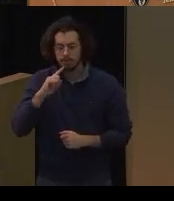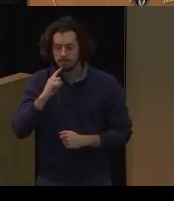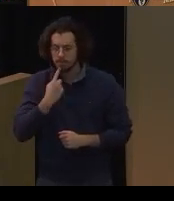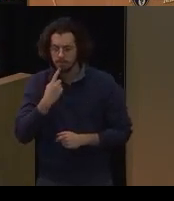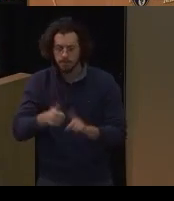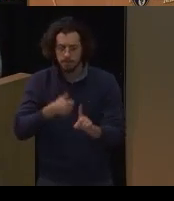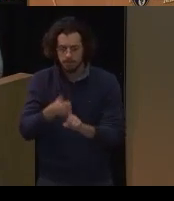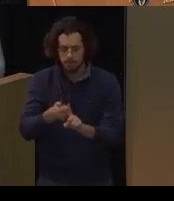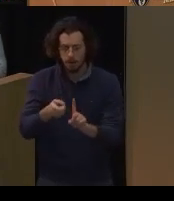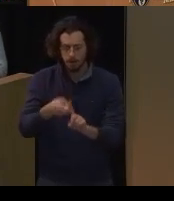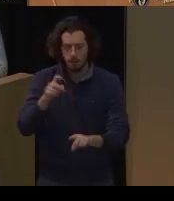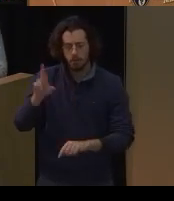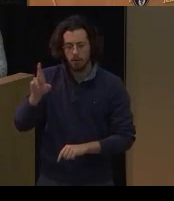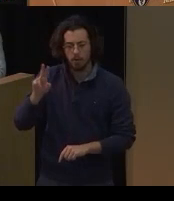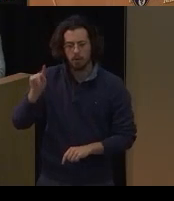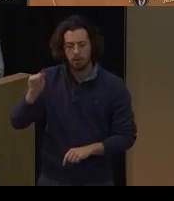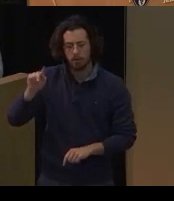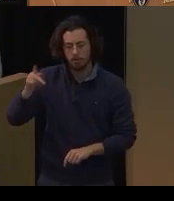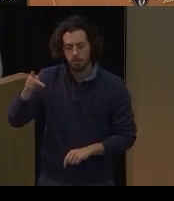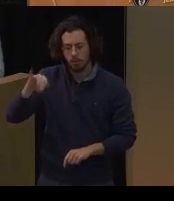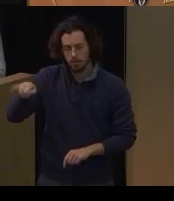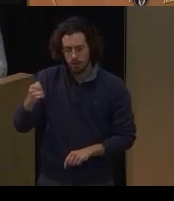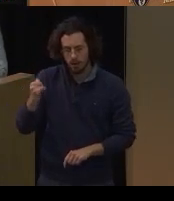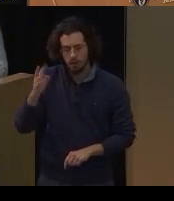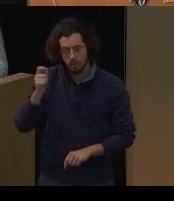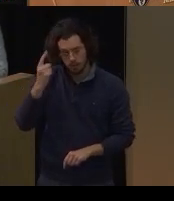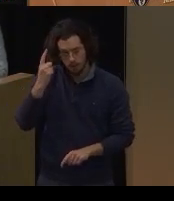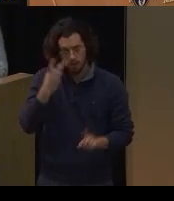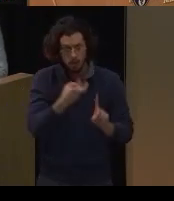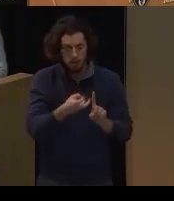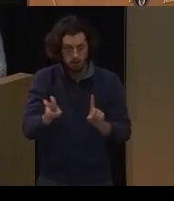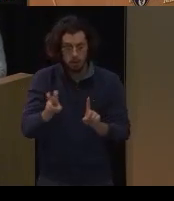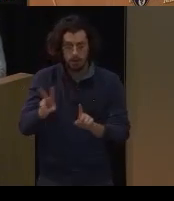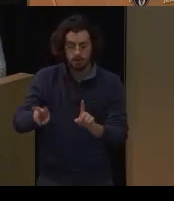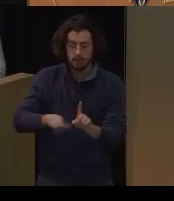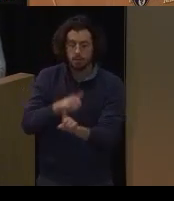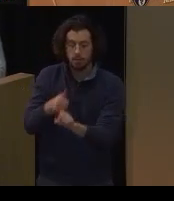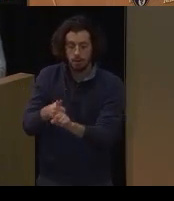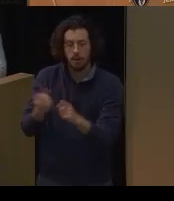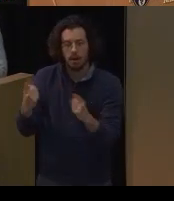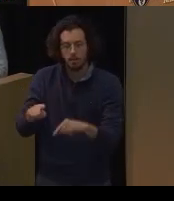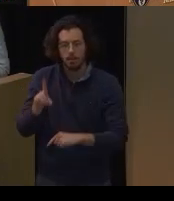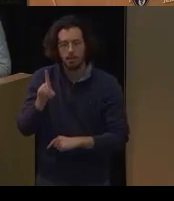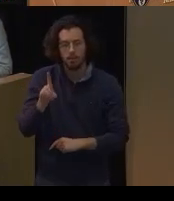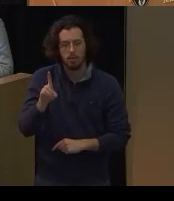wasn't different in the rtpj but we did see a nice transfer effect in the dorsal mpfc and pre-cunias